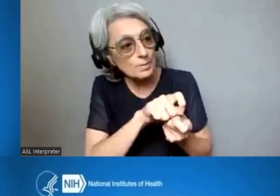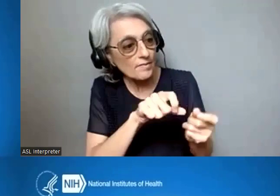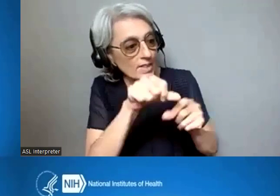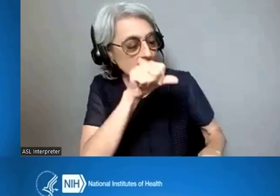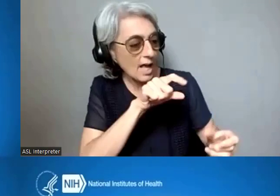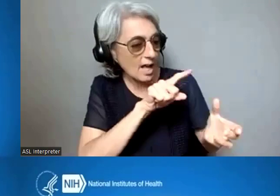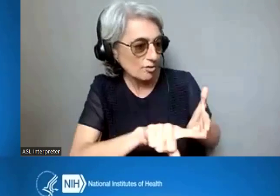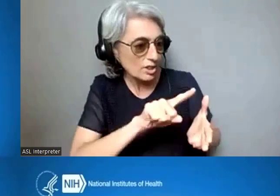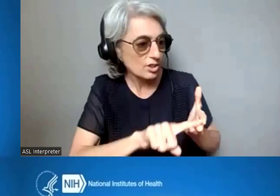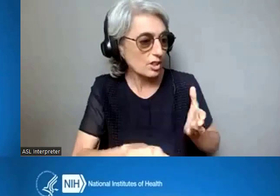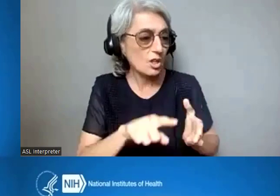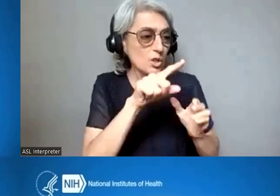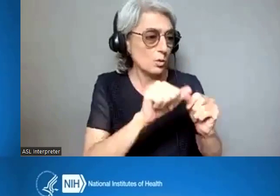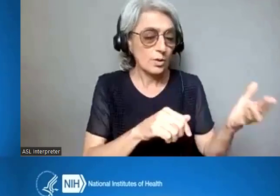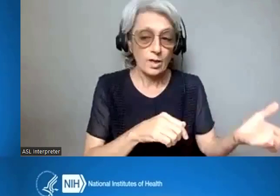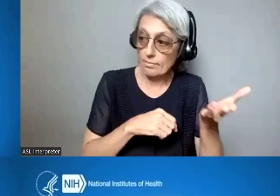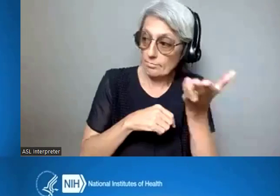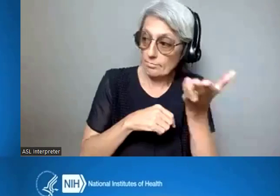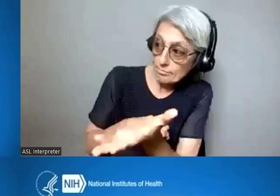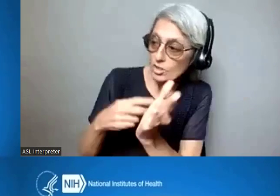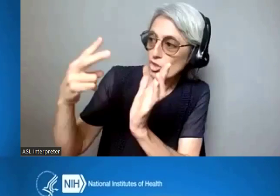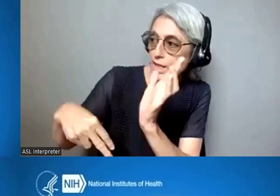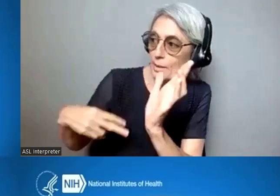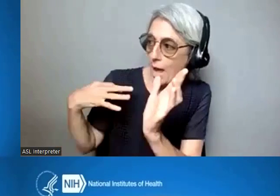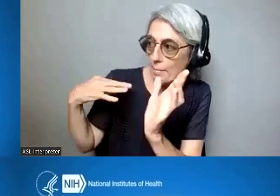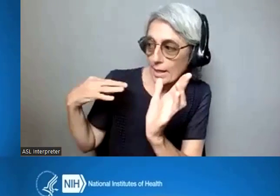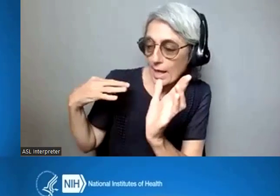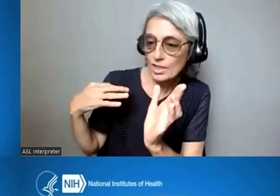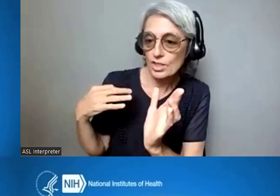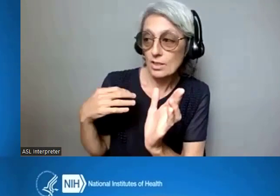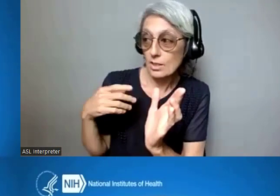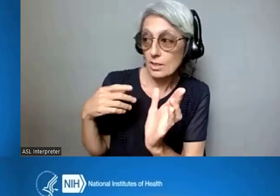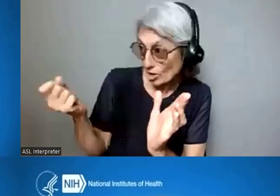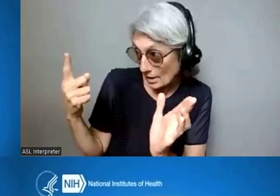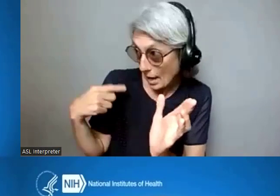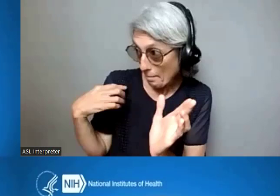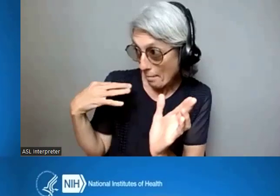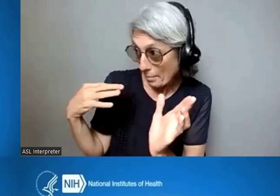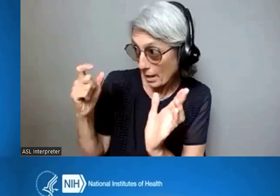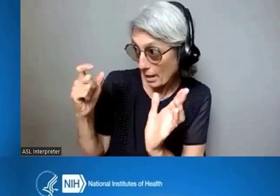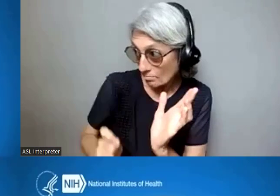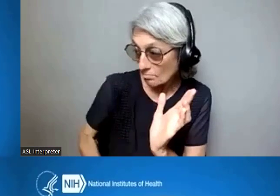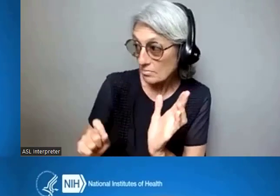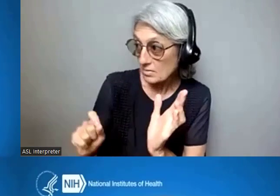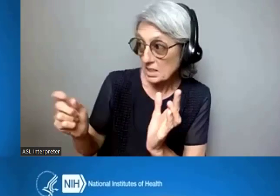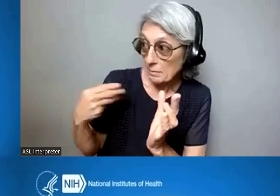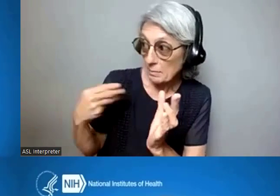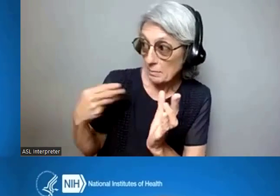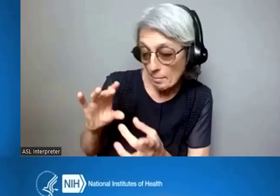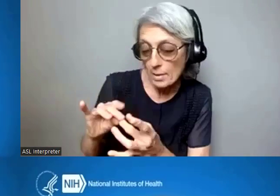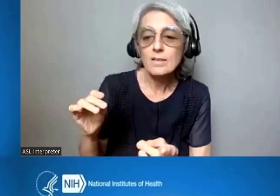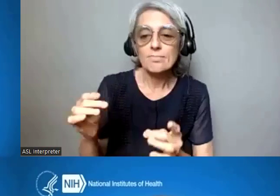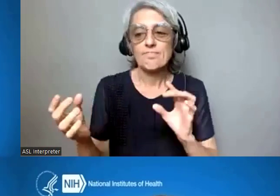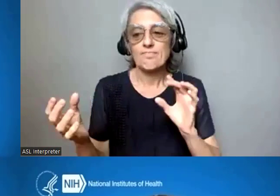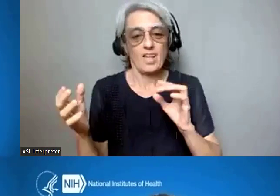and see if they can understand it, and what comments they have. And often, that is one of the easier things for you to do,